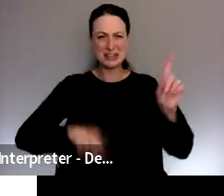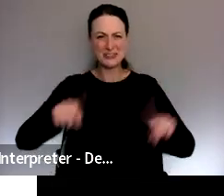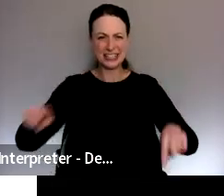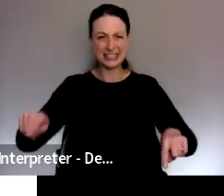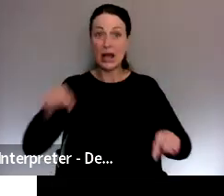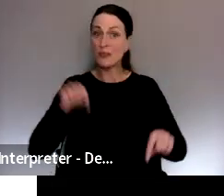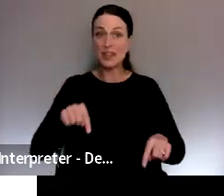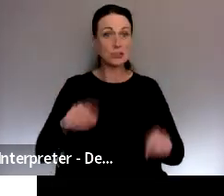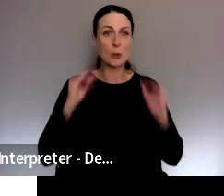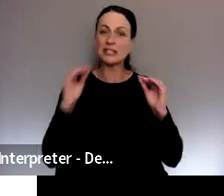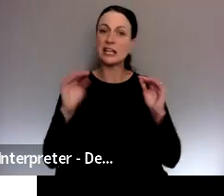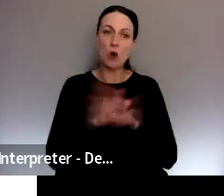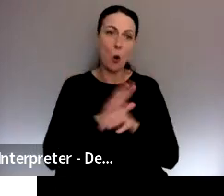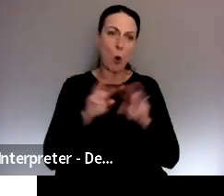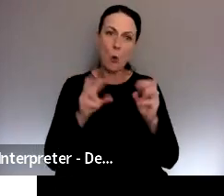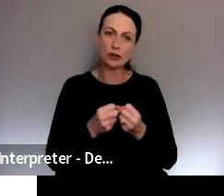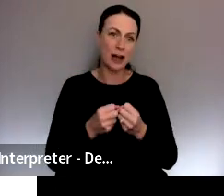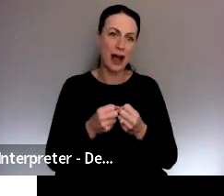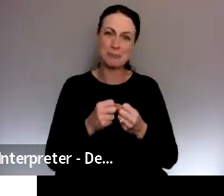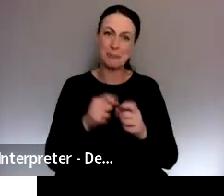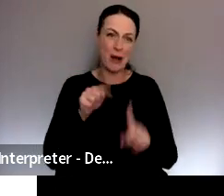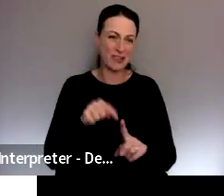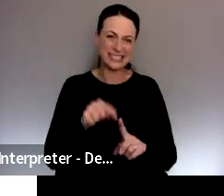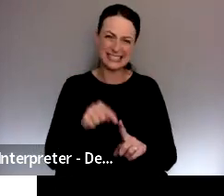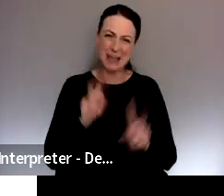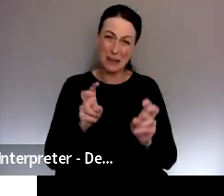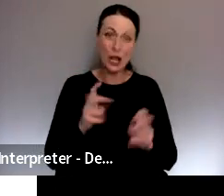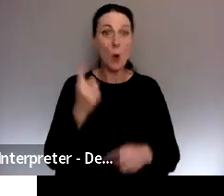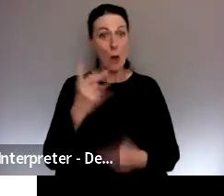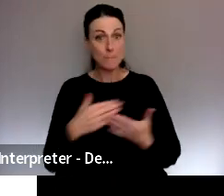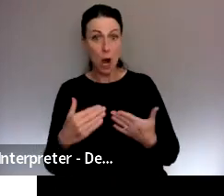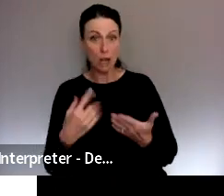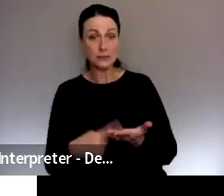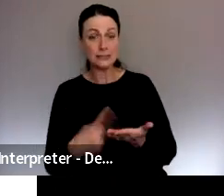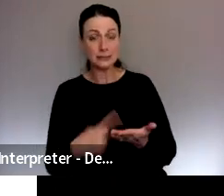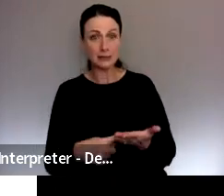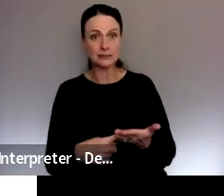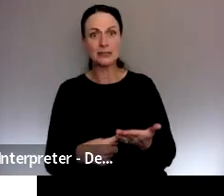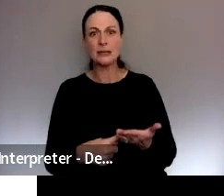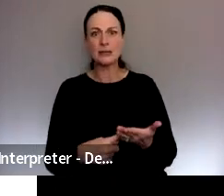and this, again, we teach a whole workshop on this. One of the parts of the workshop that we talk about